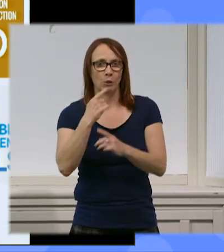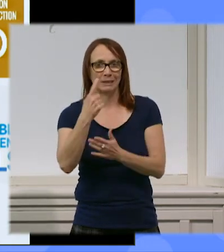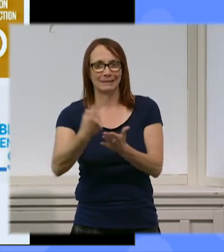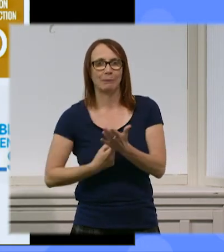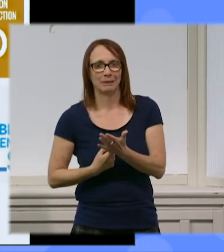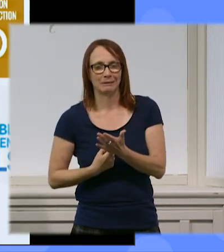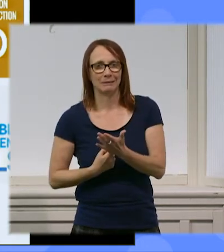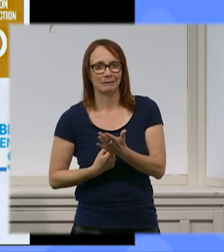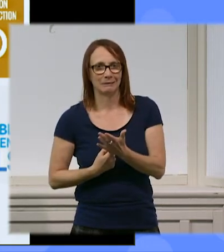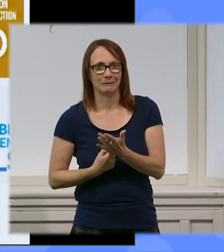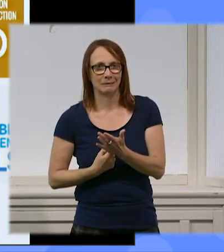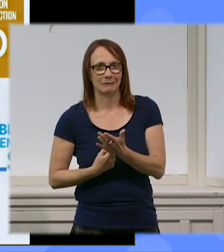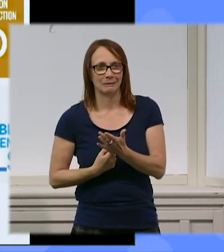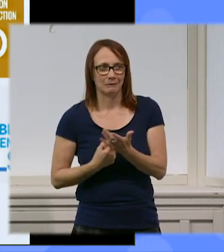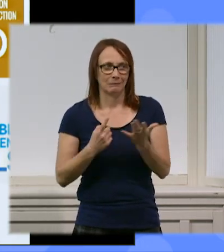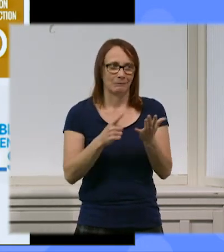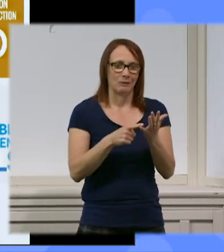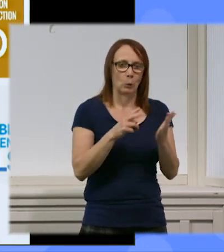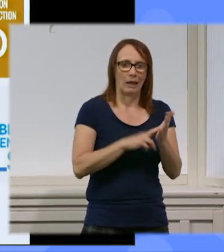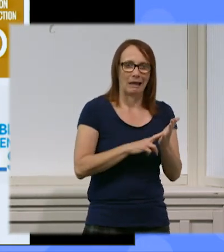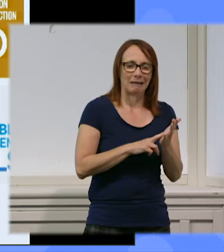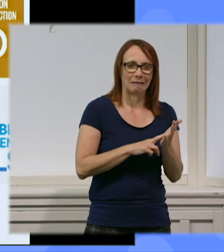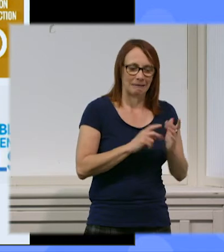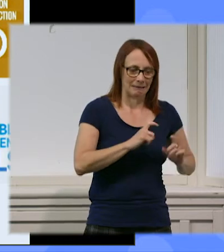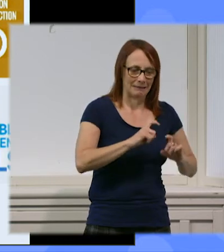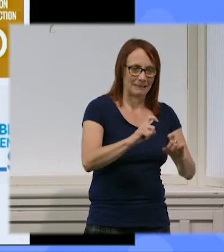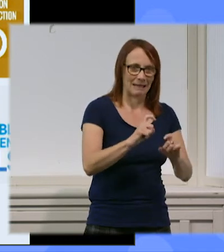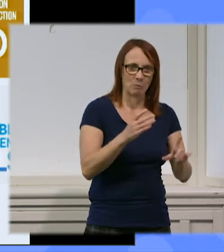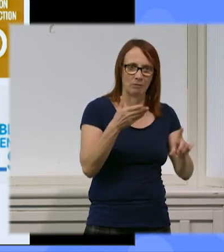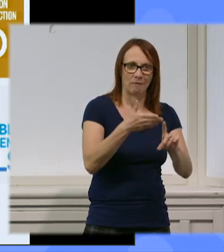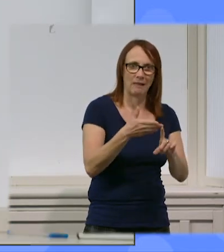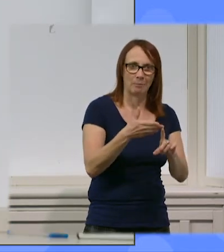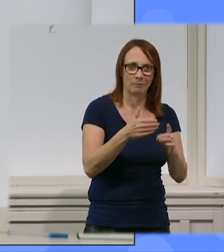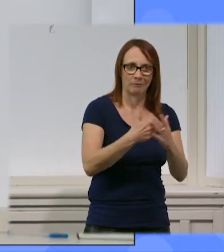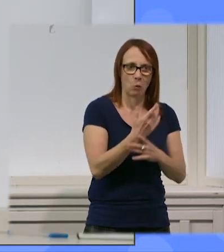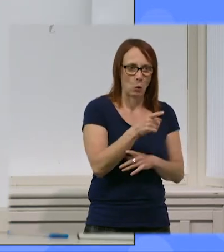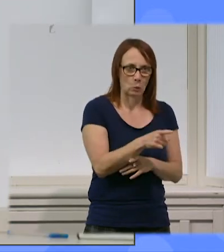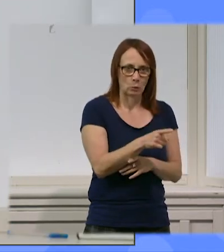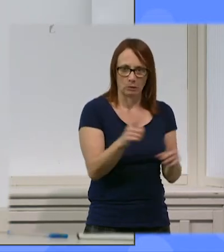that we were together and the sustainable development goals so